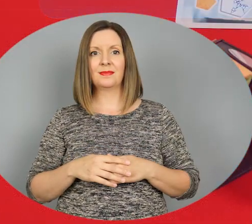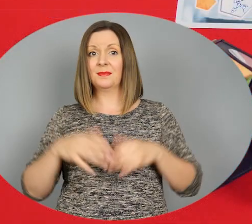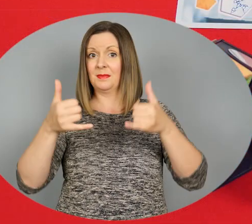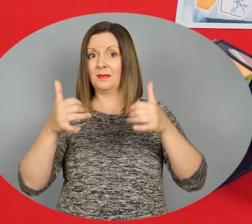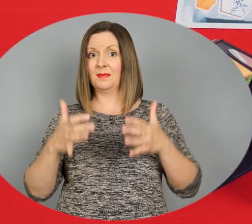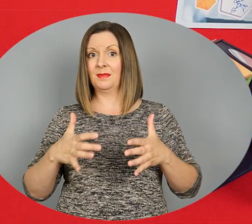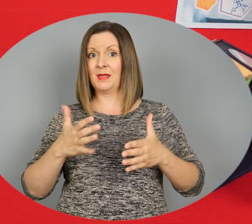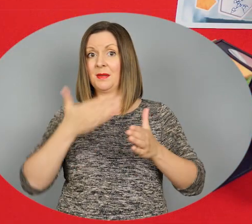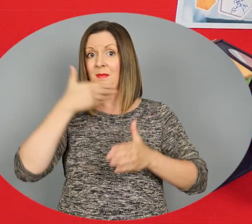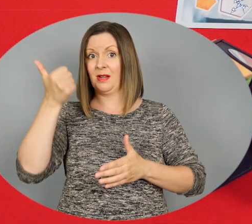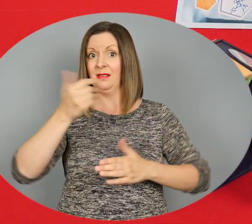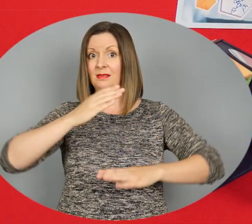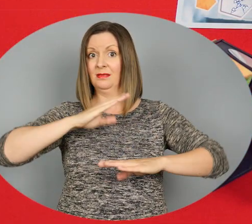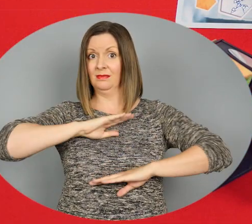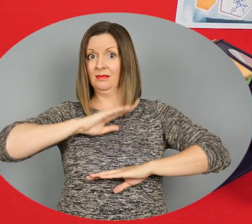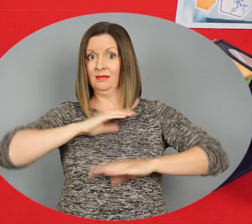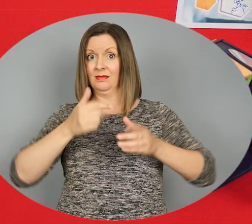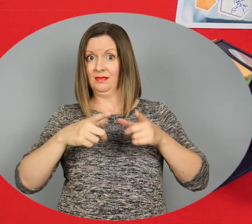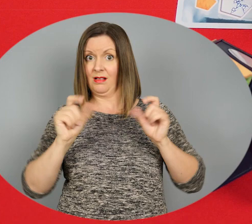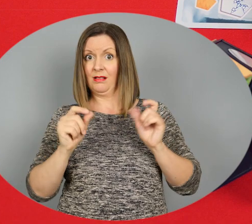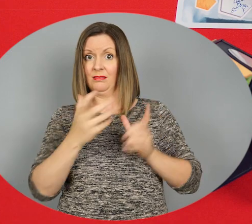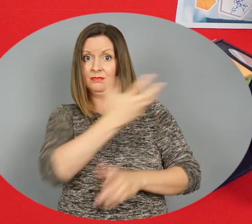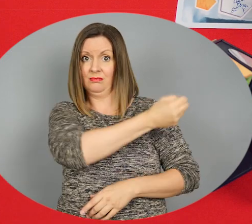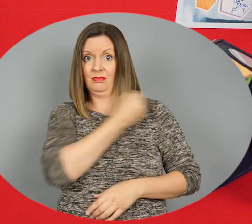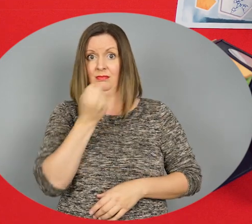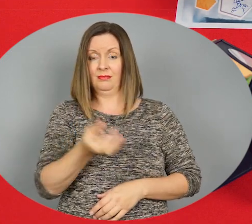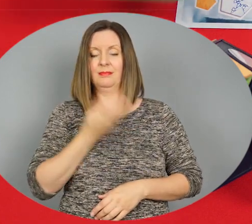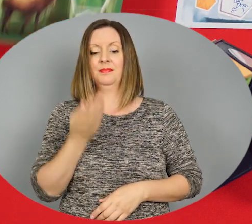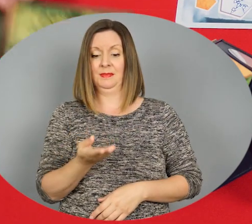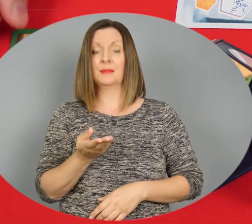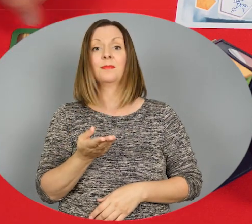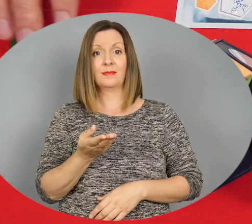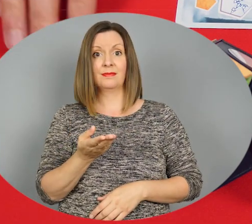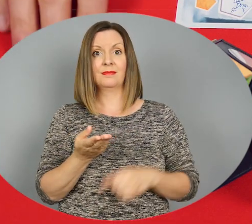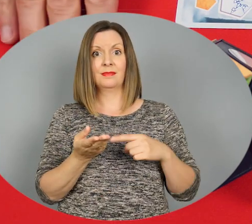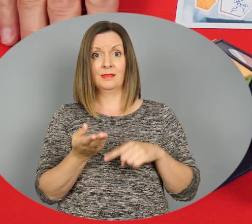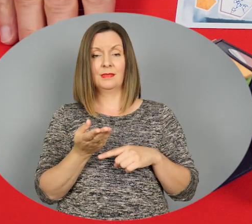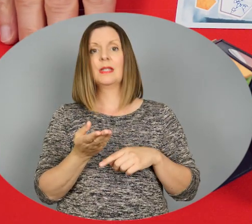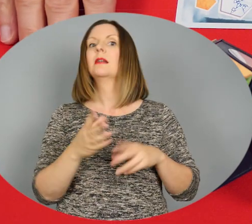best satisfies the conditions of an objective card, collects it and places it in front of